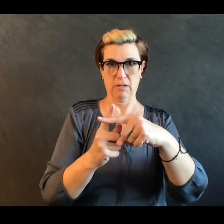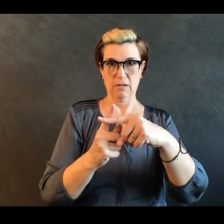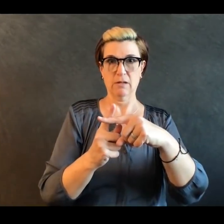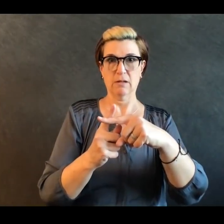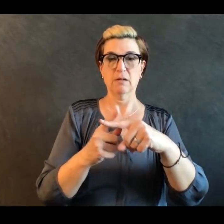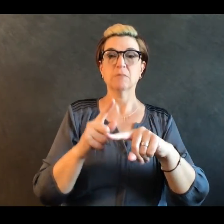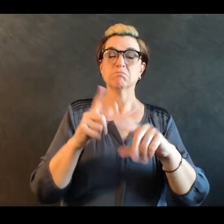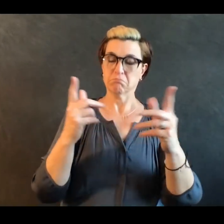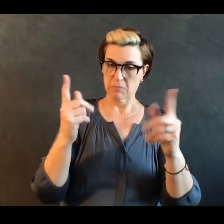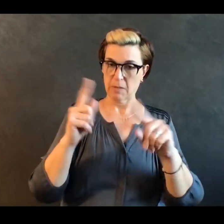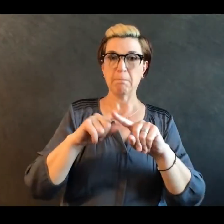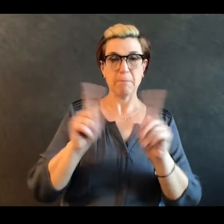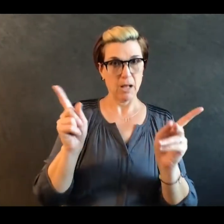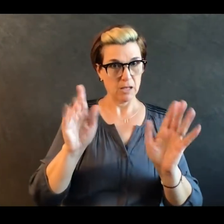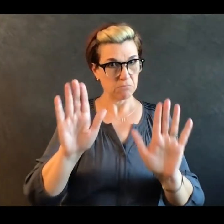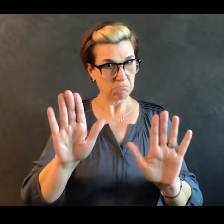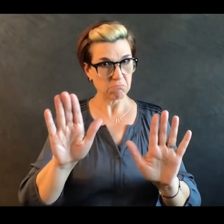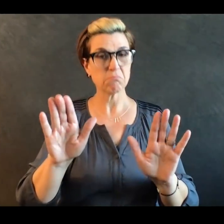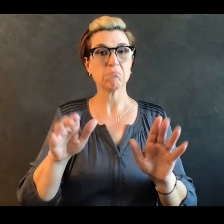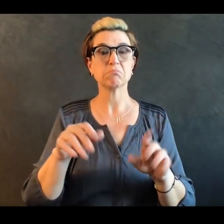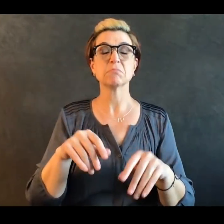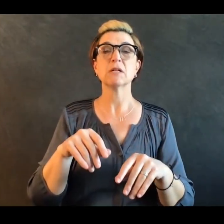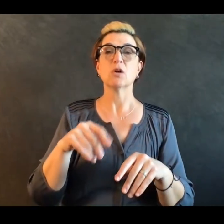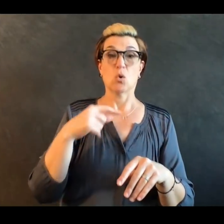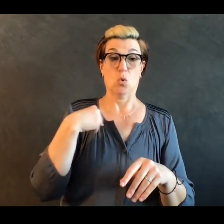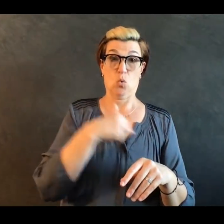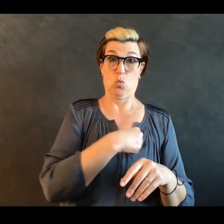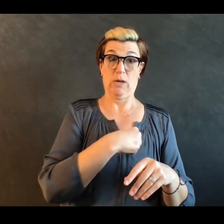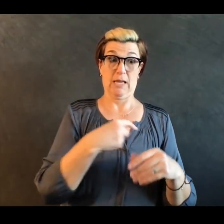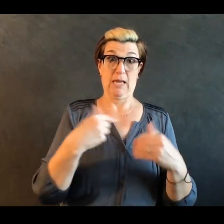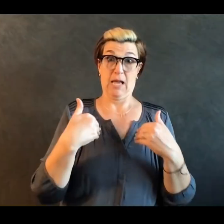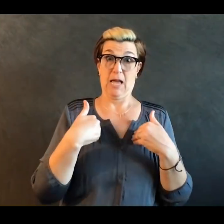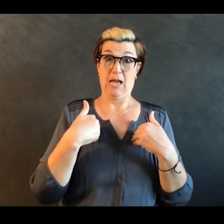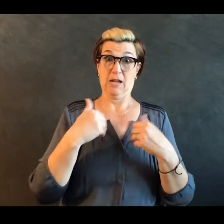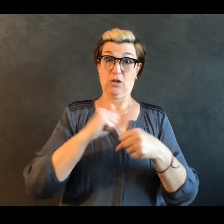when we welcomed coronavirus survivors here to the White House from across the